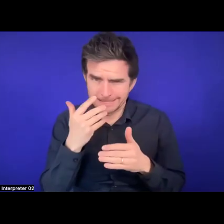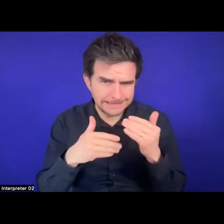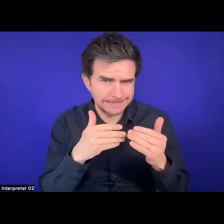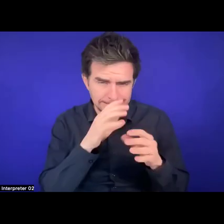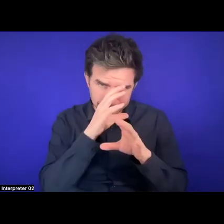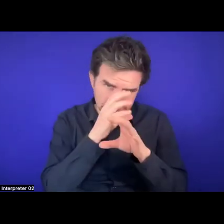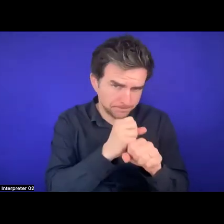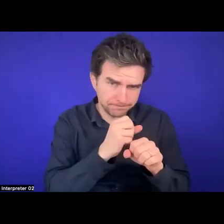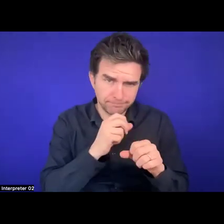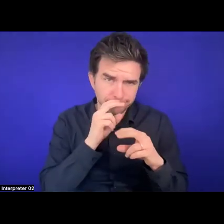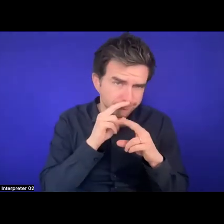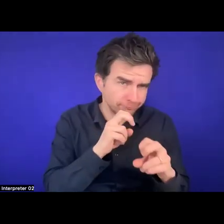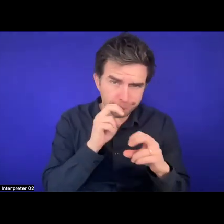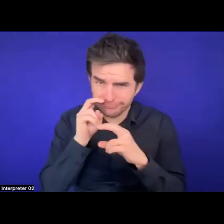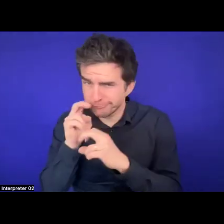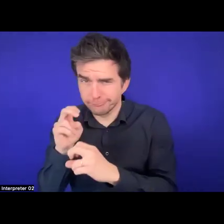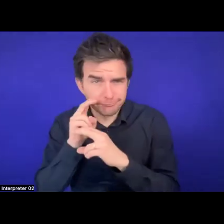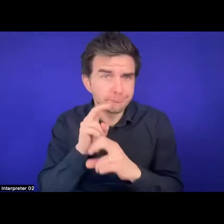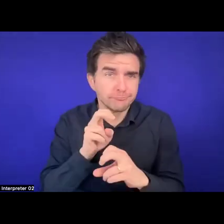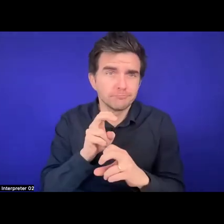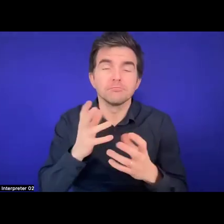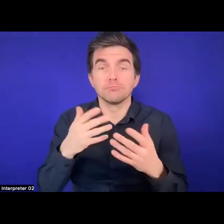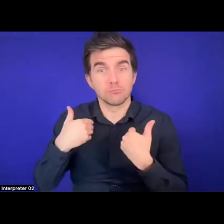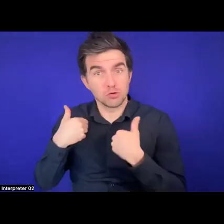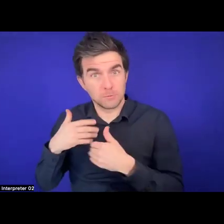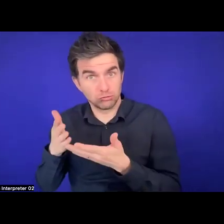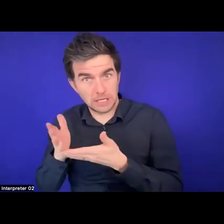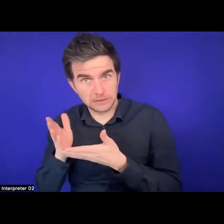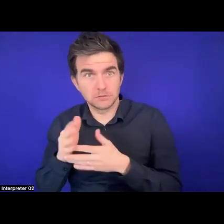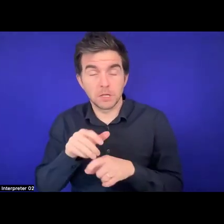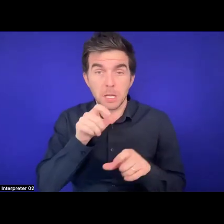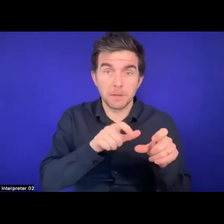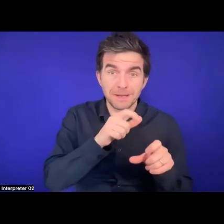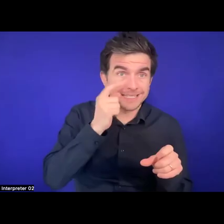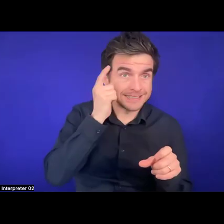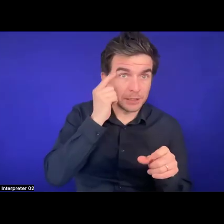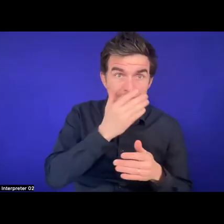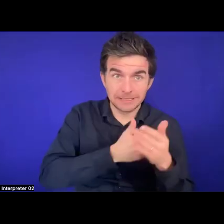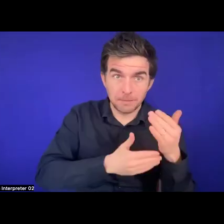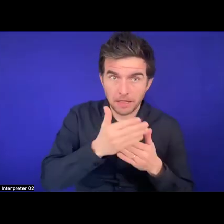can offer a good access to people with intellectual disabilities and families and big